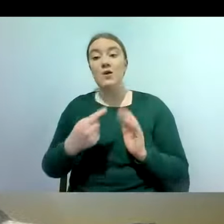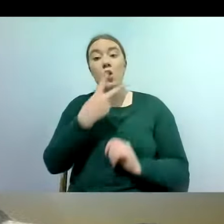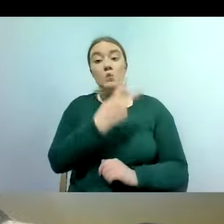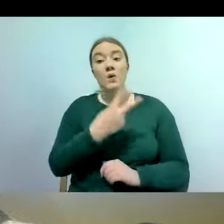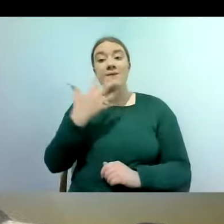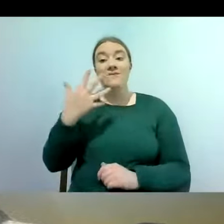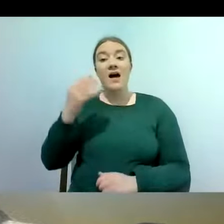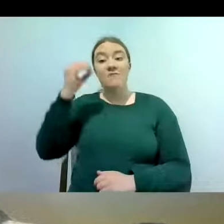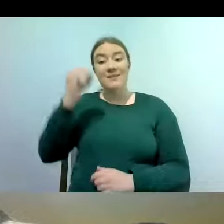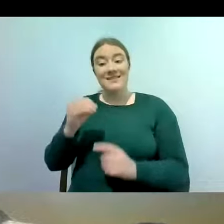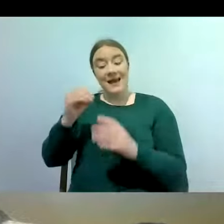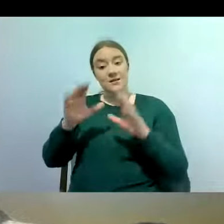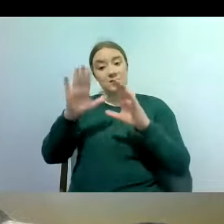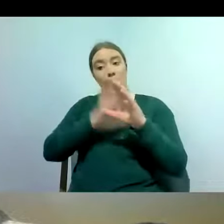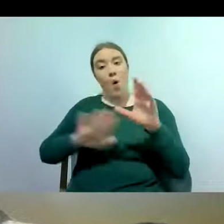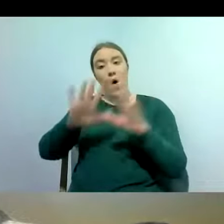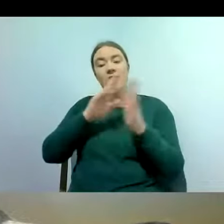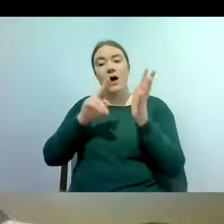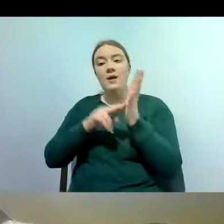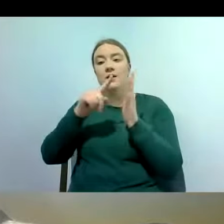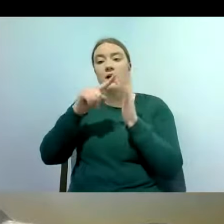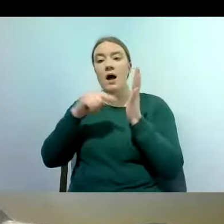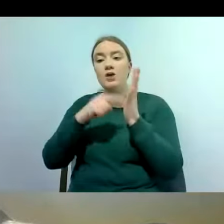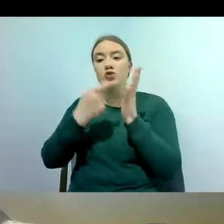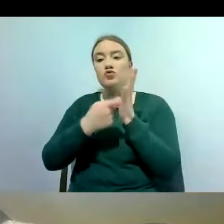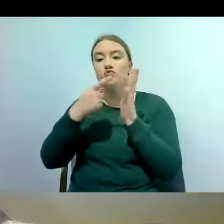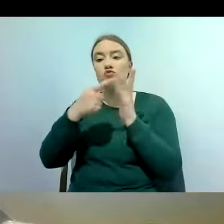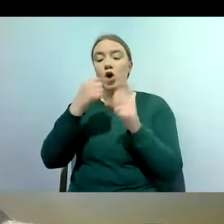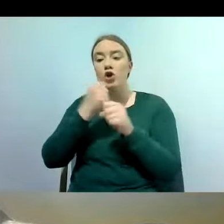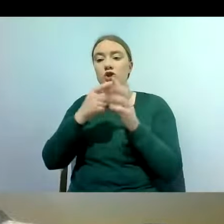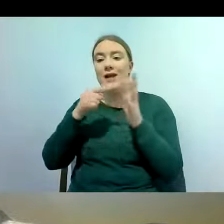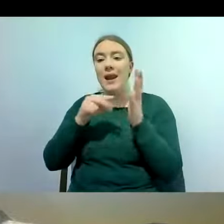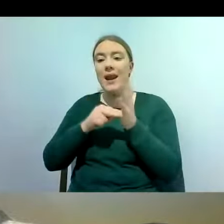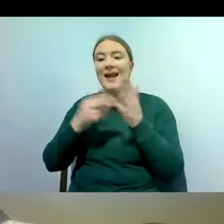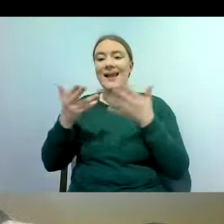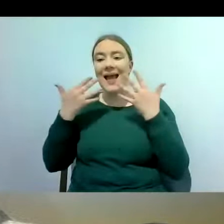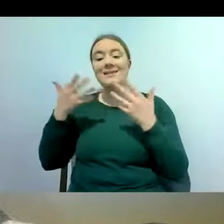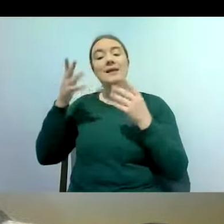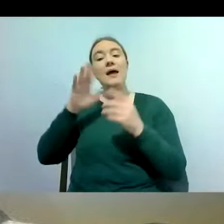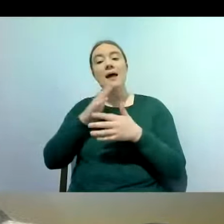of the nitrogen in trees that were situated around salmon rivers in